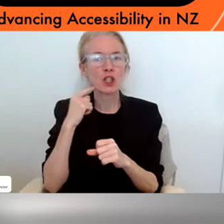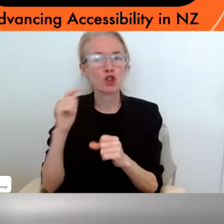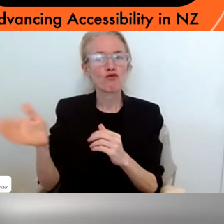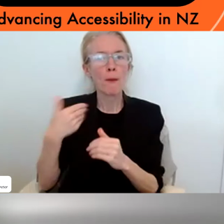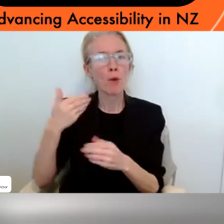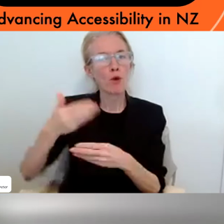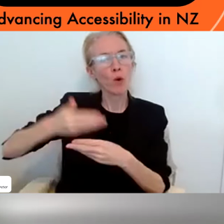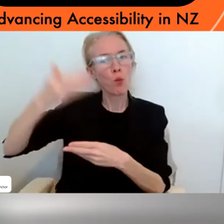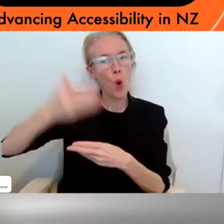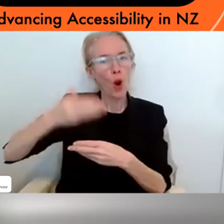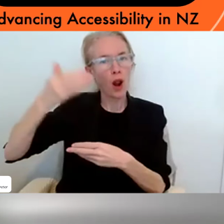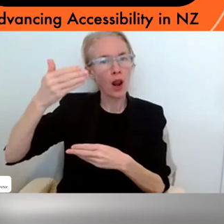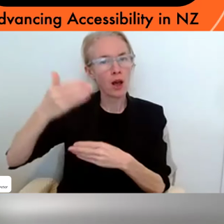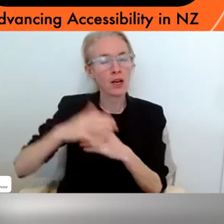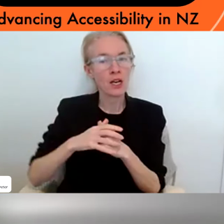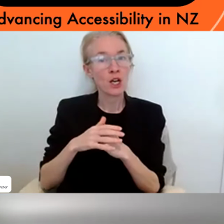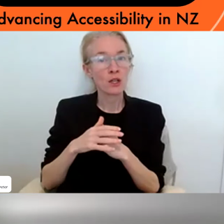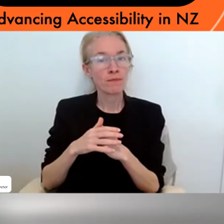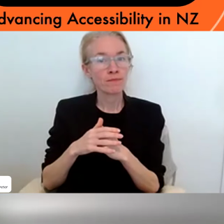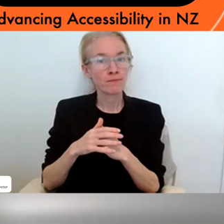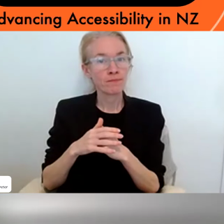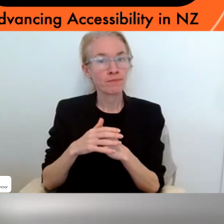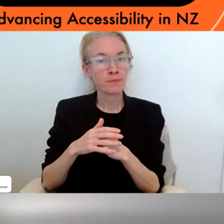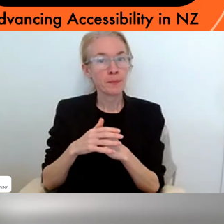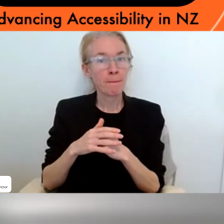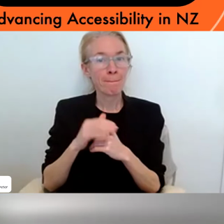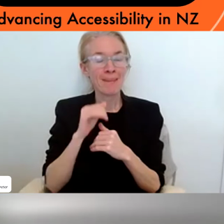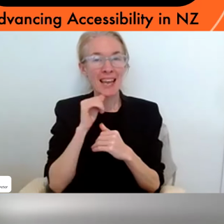to existing housing stock. If we get into terrace homes and newer